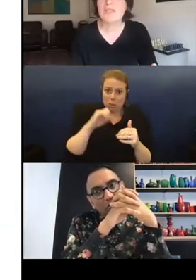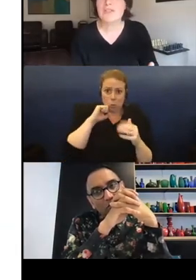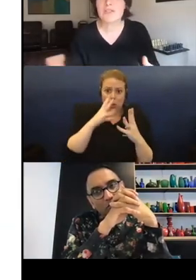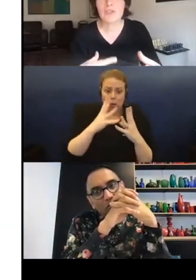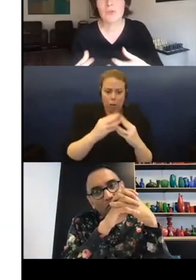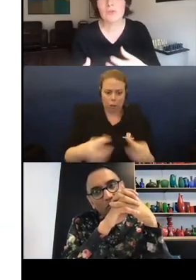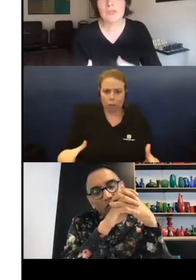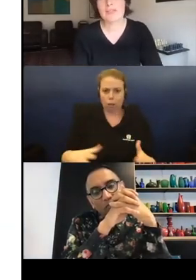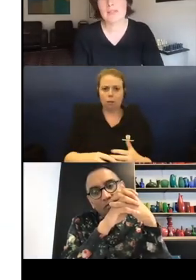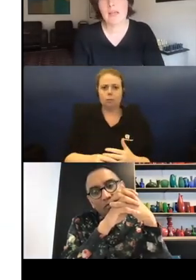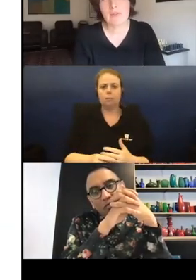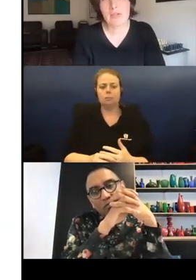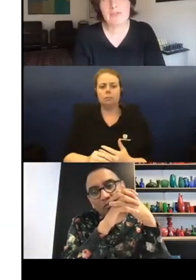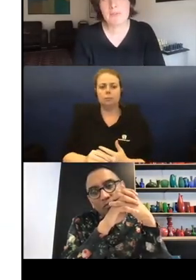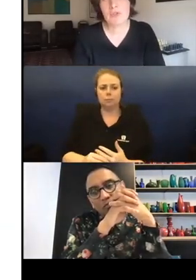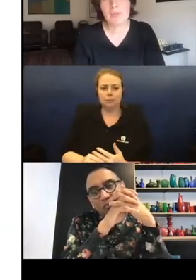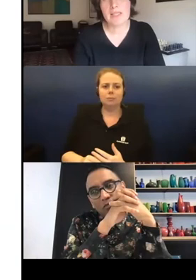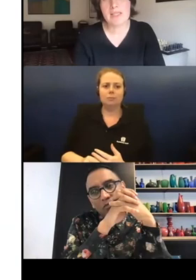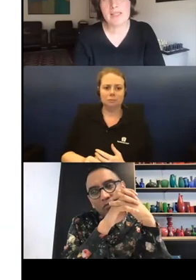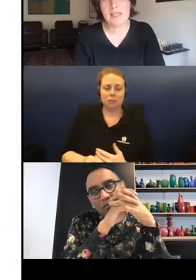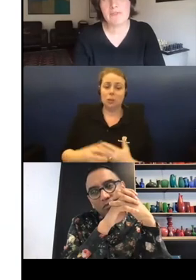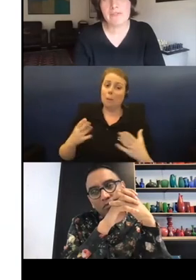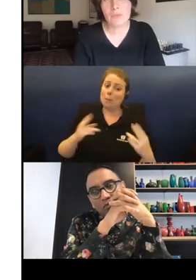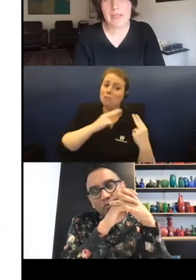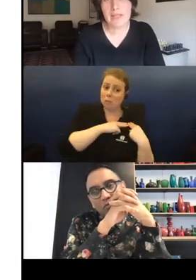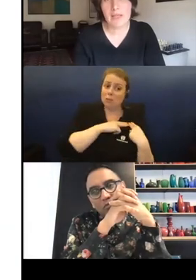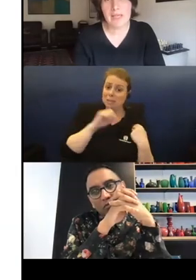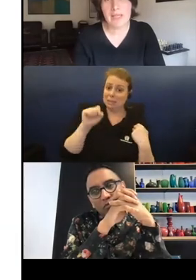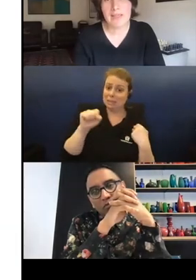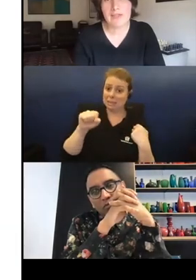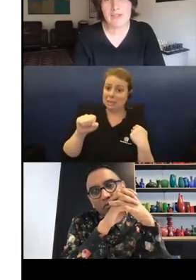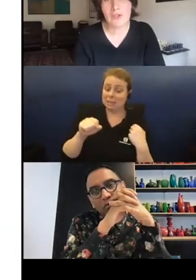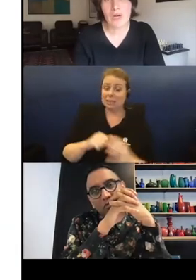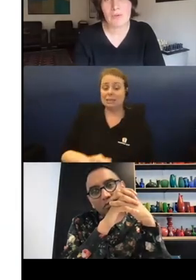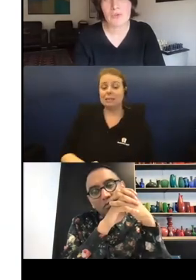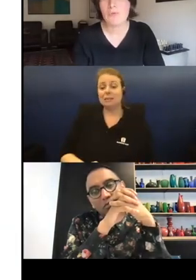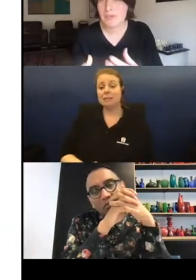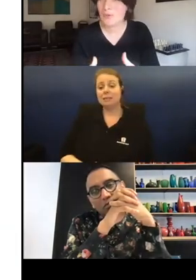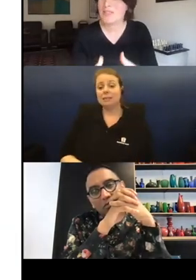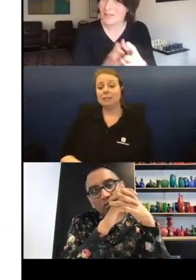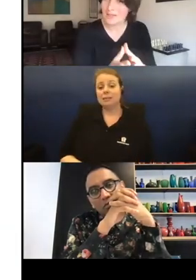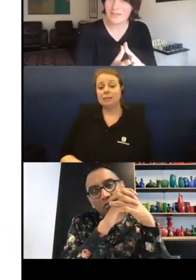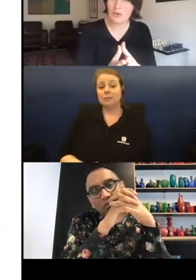so there is a great responsibility that i feel with them and you know i was offered to to